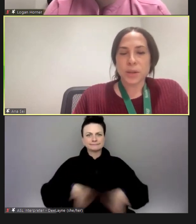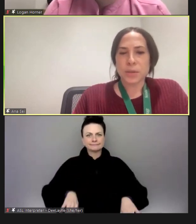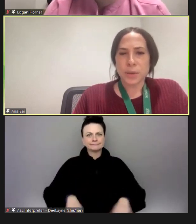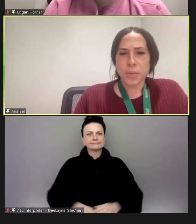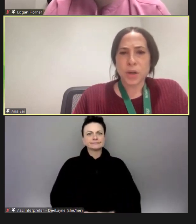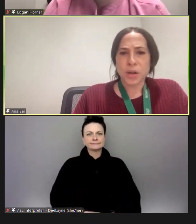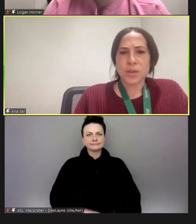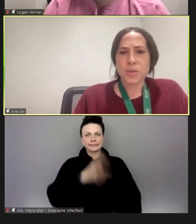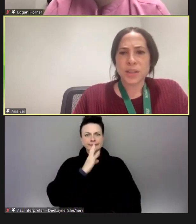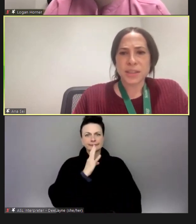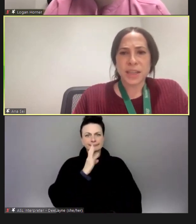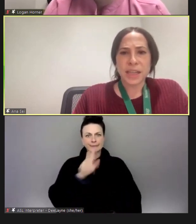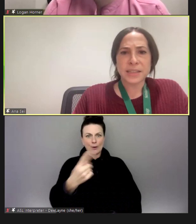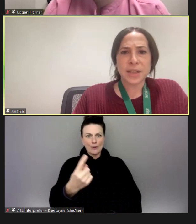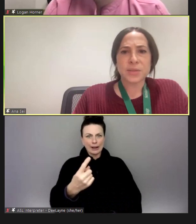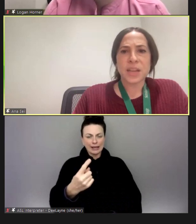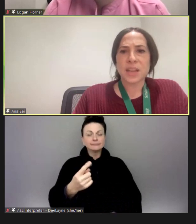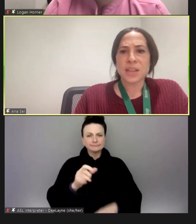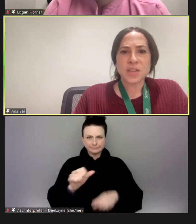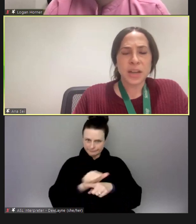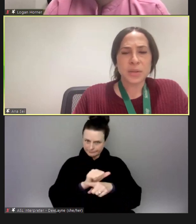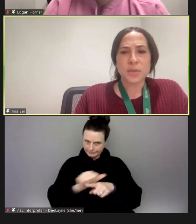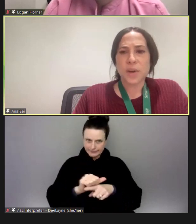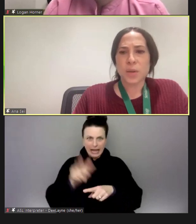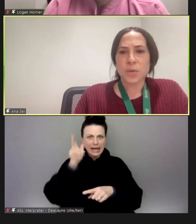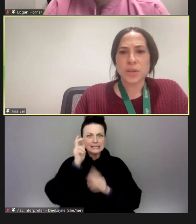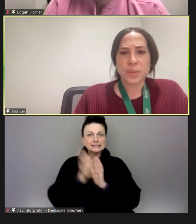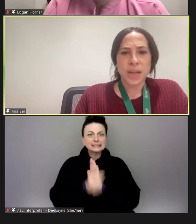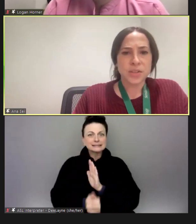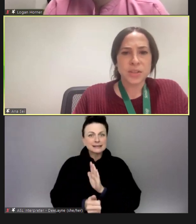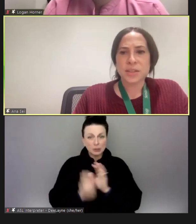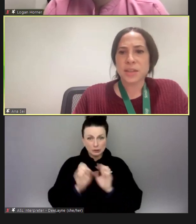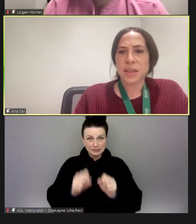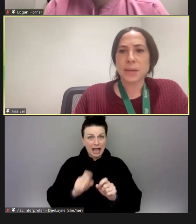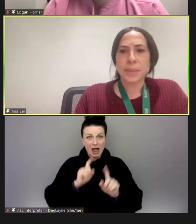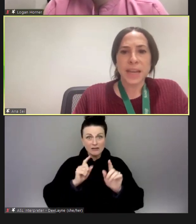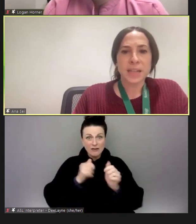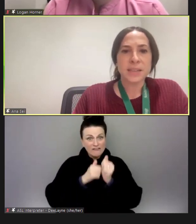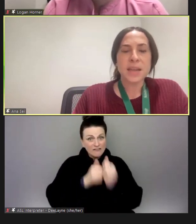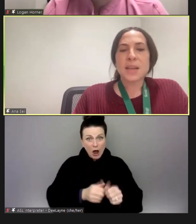we work on those listening skills can